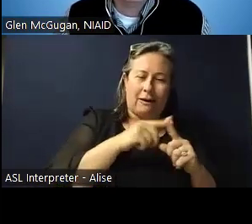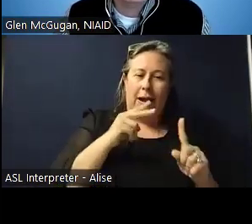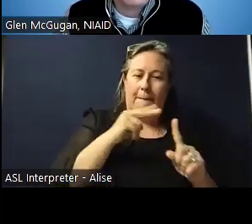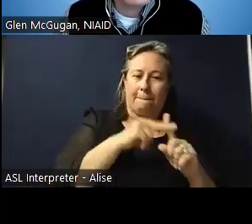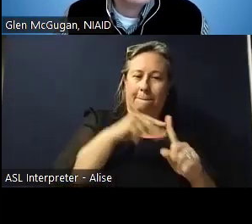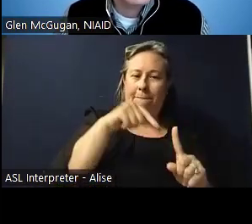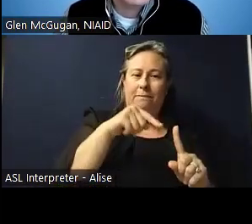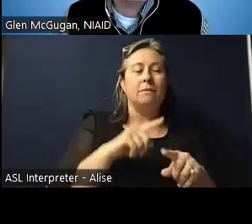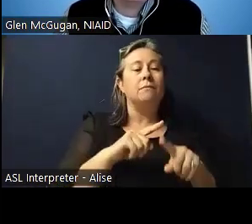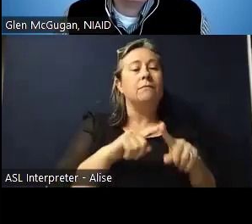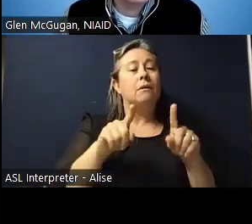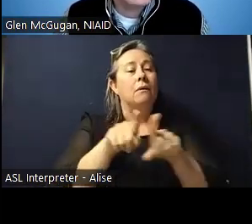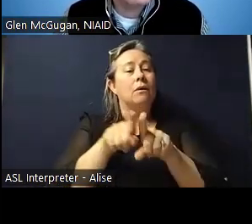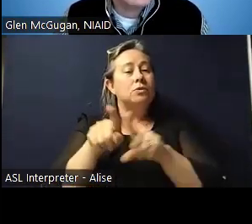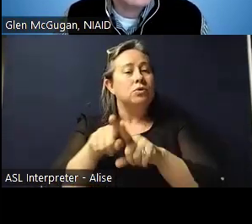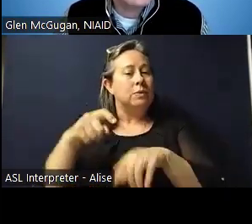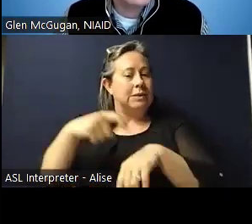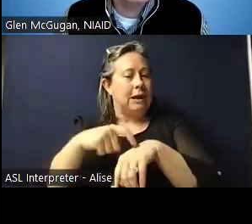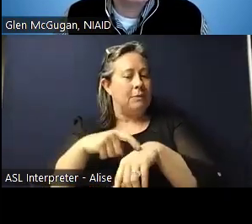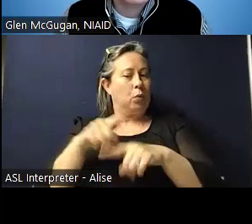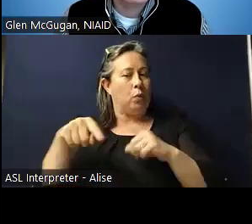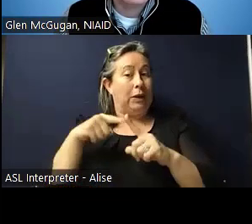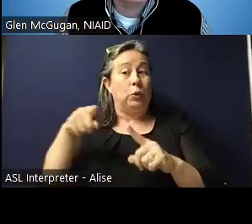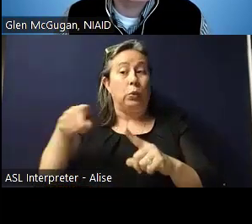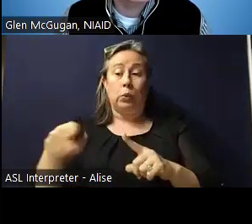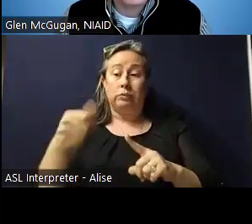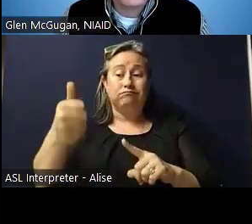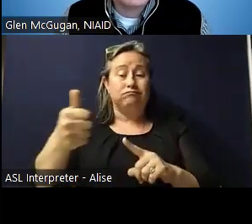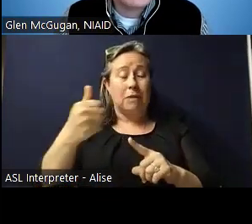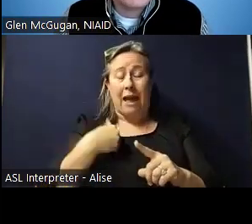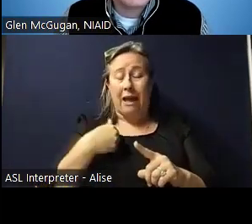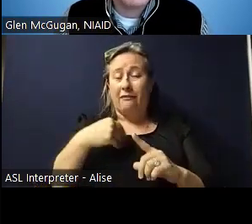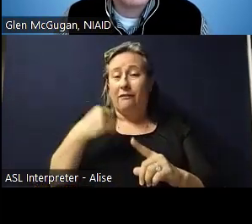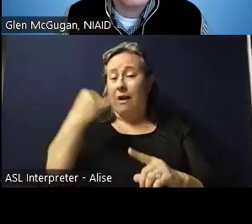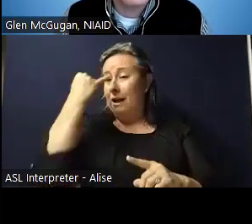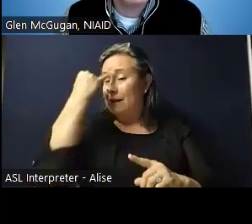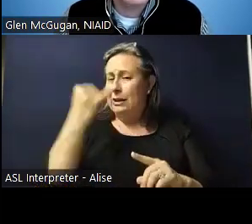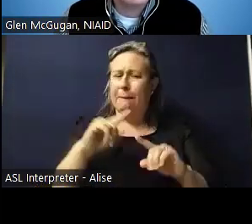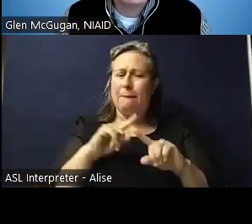But there are also times when you have an idea that there's no target announcement for that